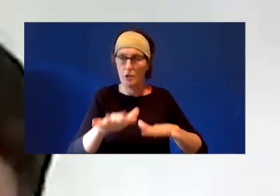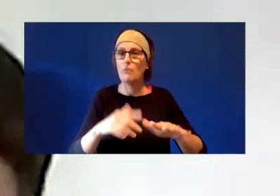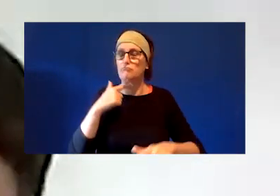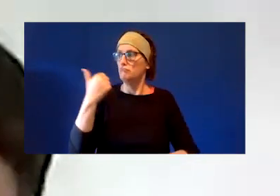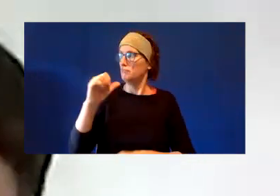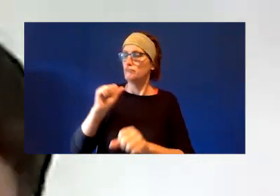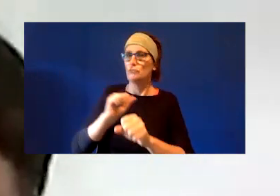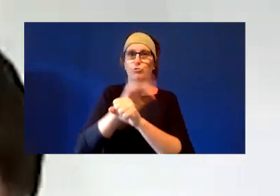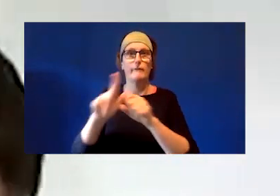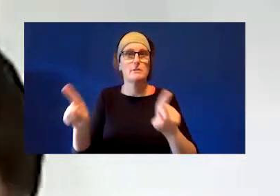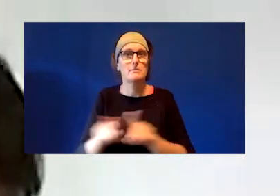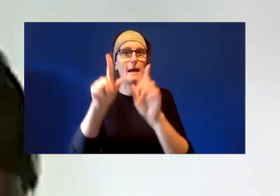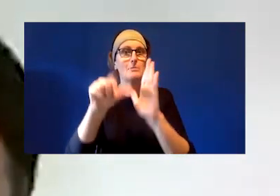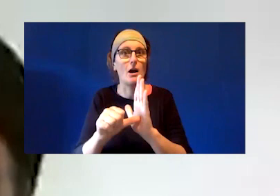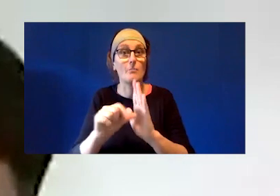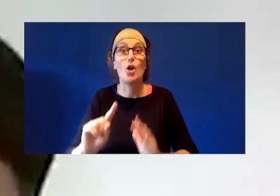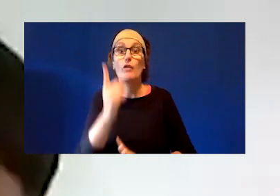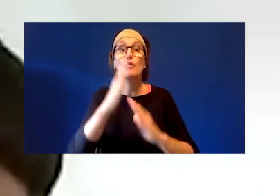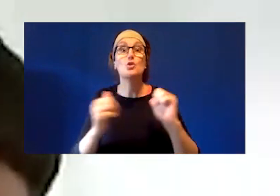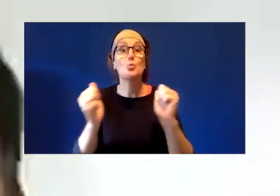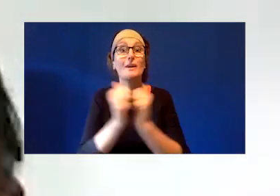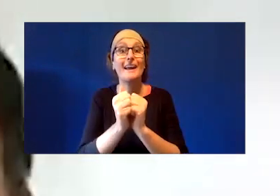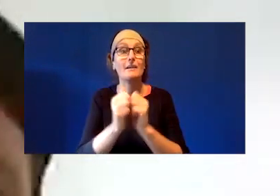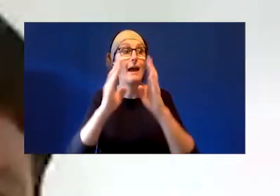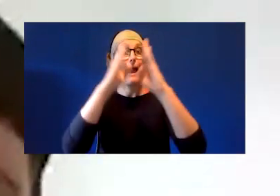we all started locking down, I felt variousless. I felt very sad as I